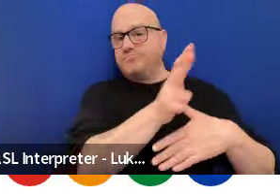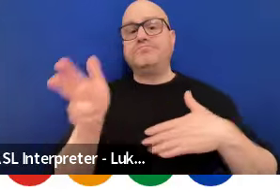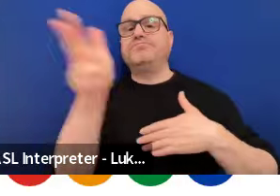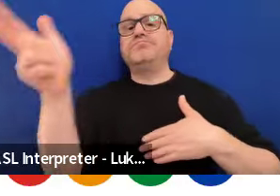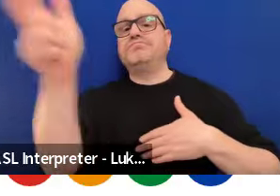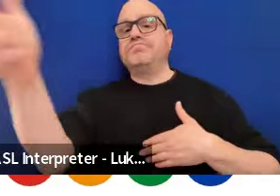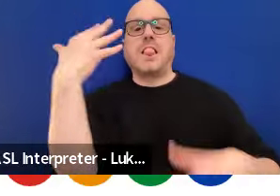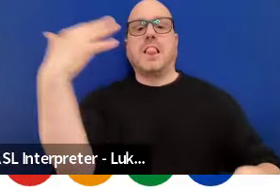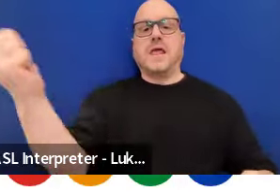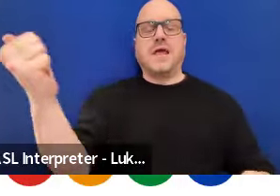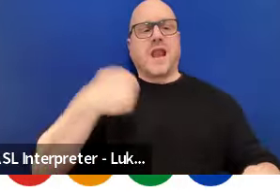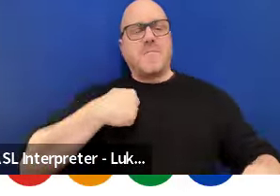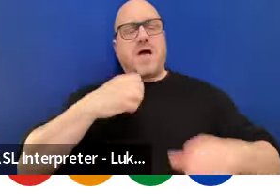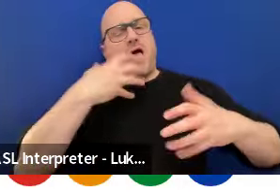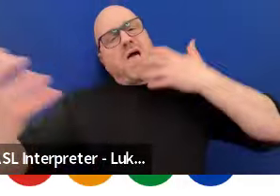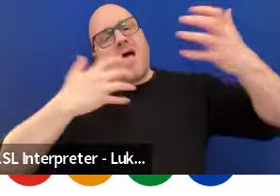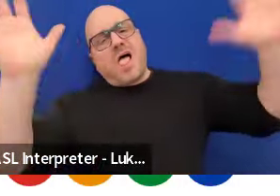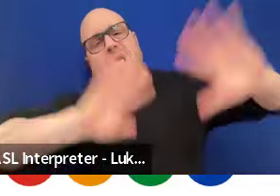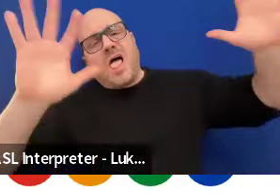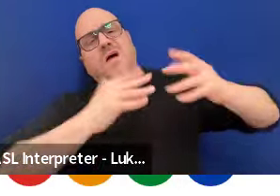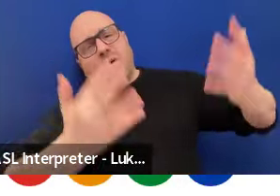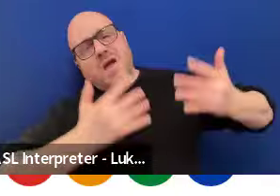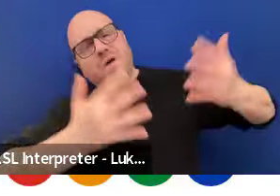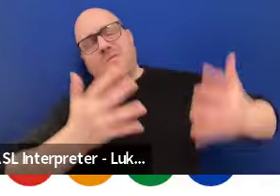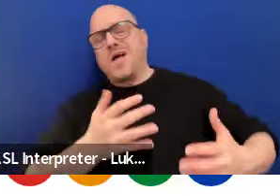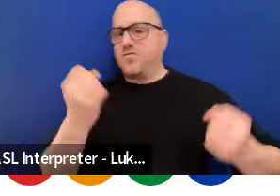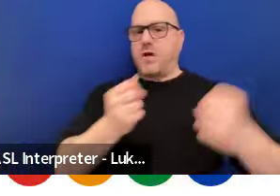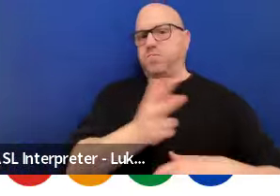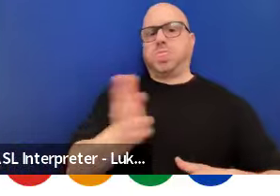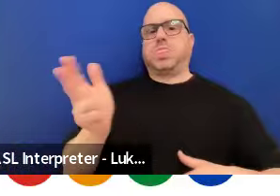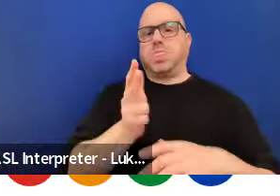THE DRIVER. A FEW TIMES I HAVE BEEN LEFT AND I'M YELLING AND WAVING MY ARMS AND